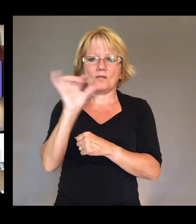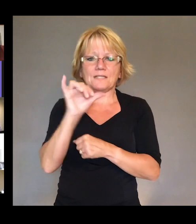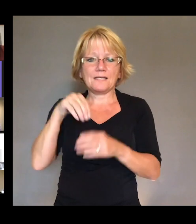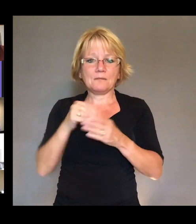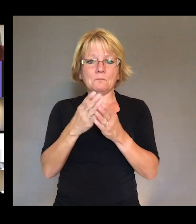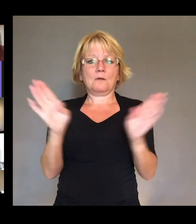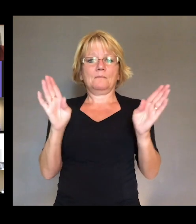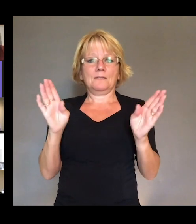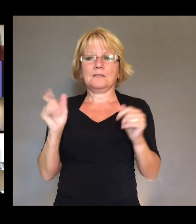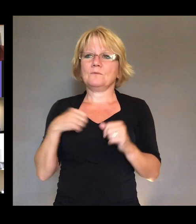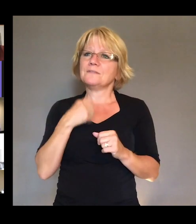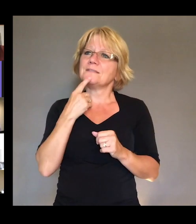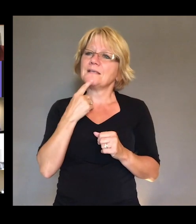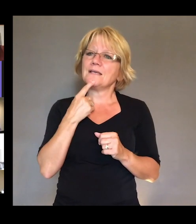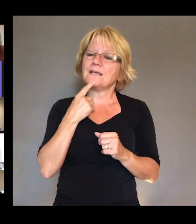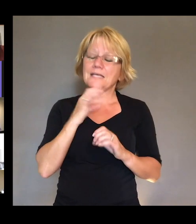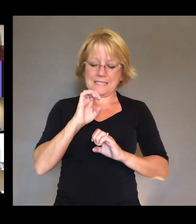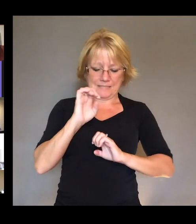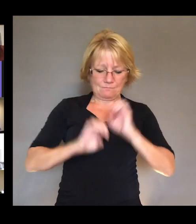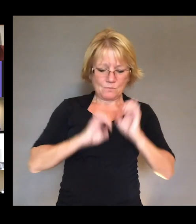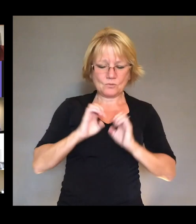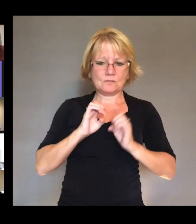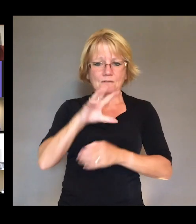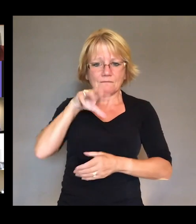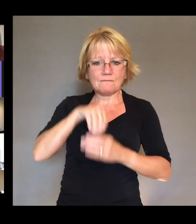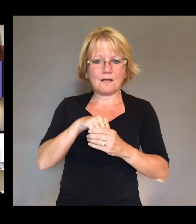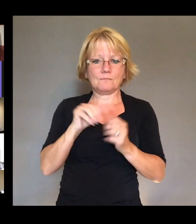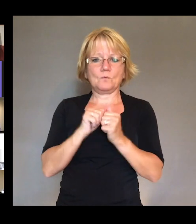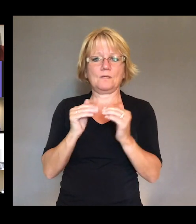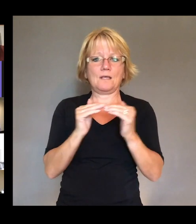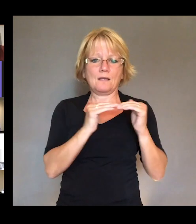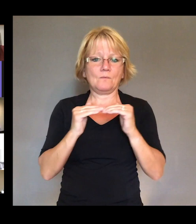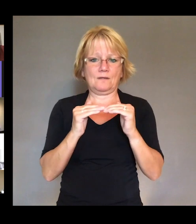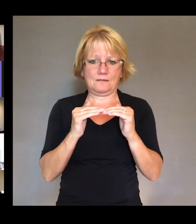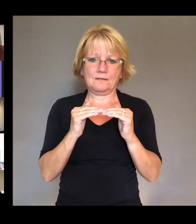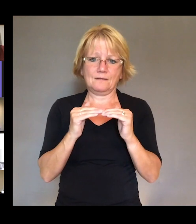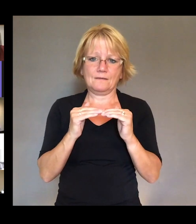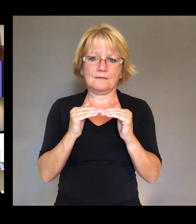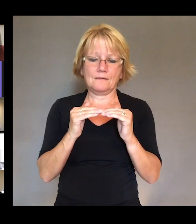So again, they go back to this idea of an emotional engagement with equity, right?